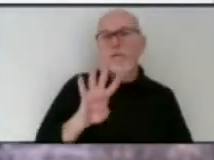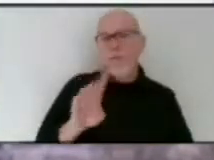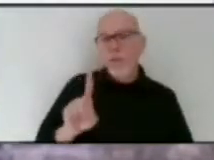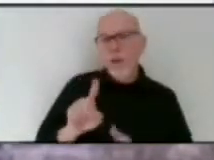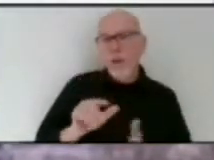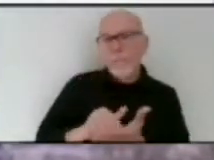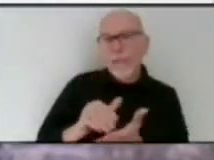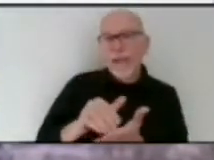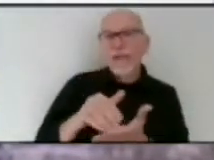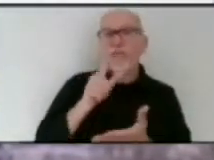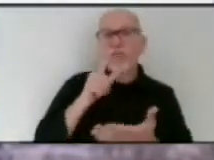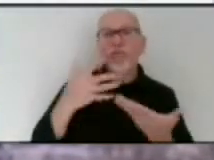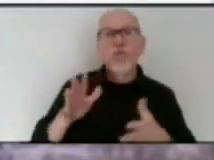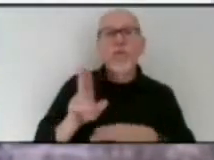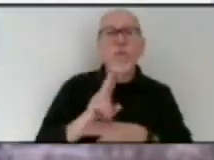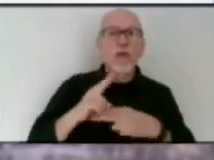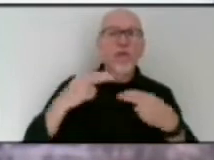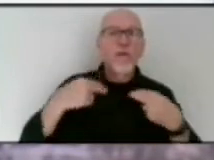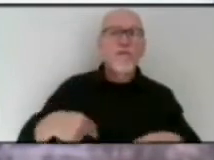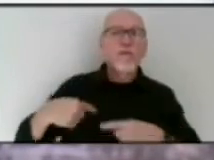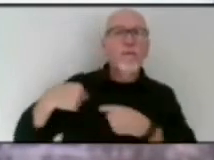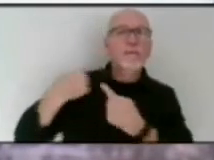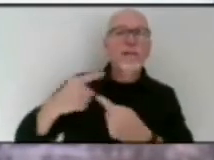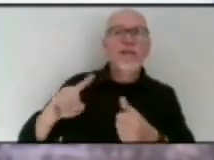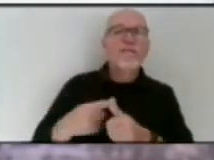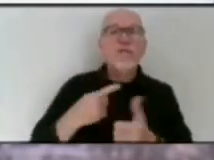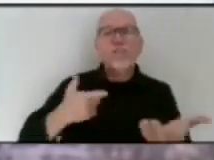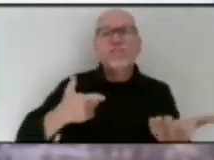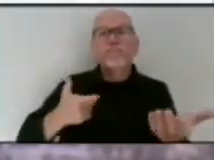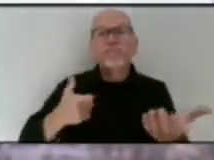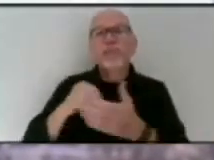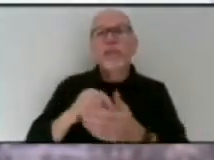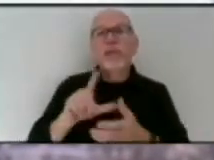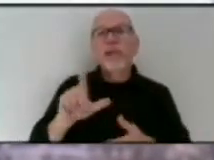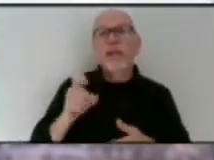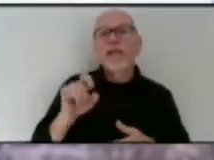uniform since the first shots were fired at Lexington Green in April of 17